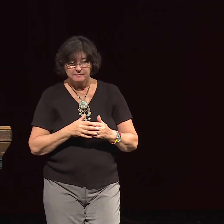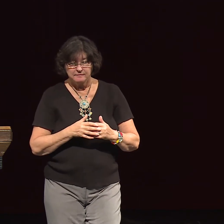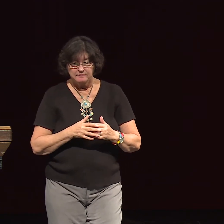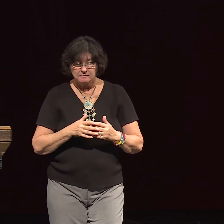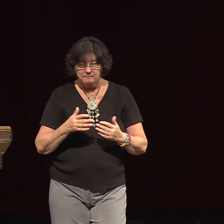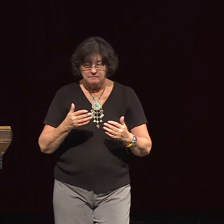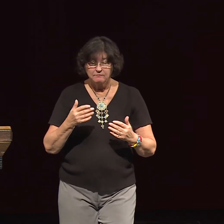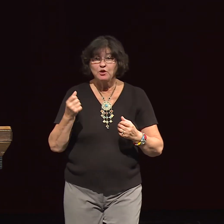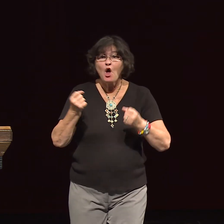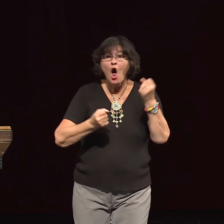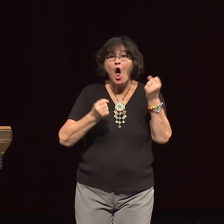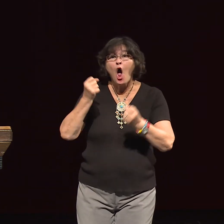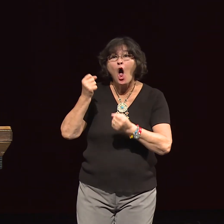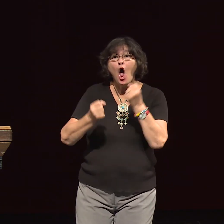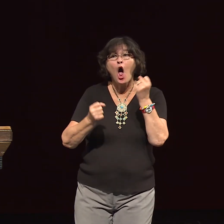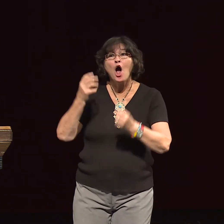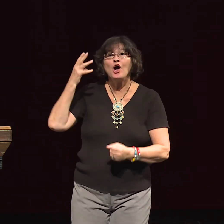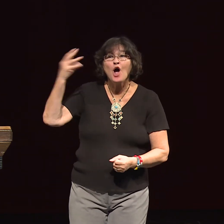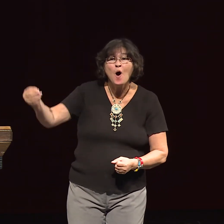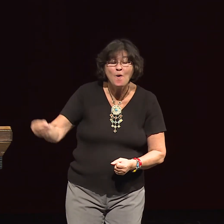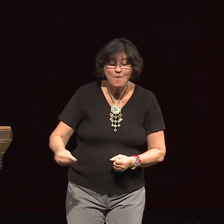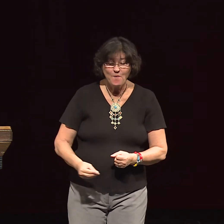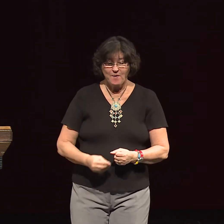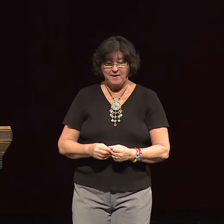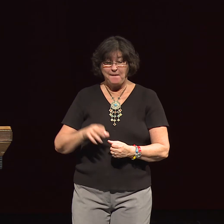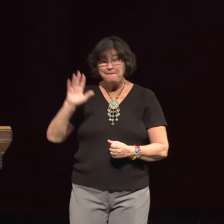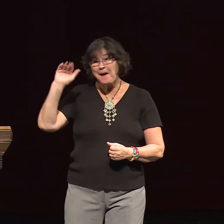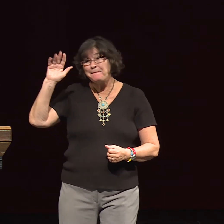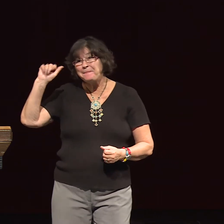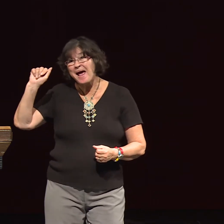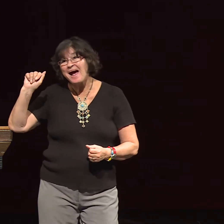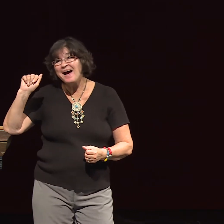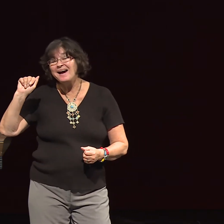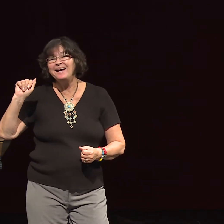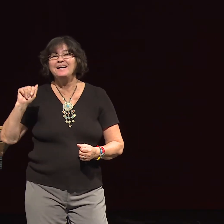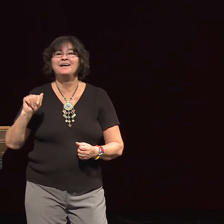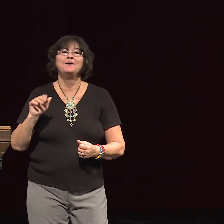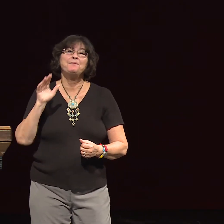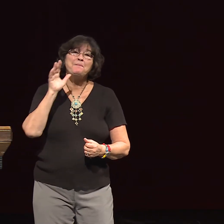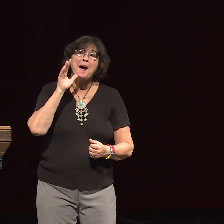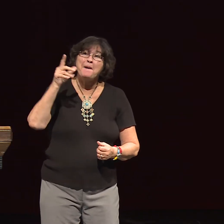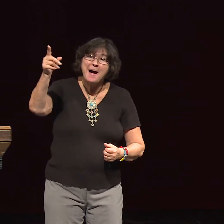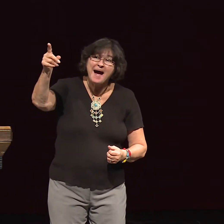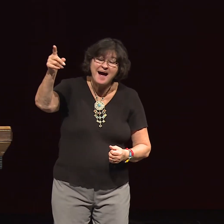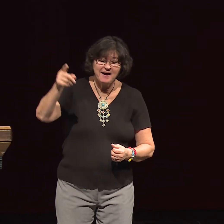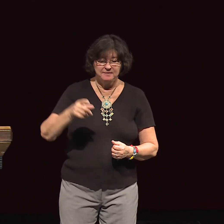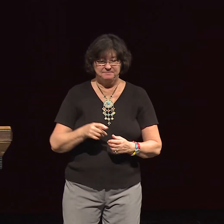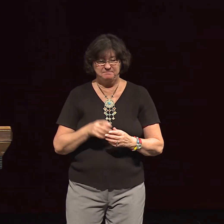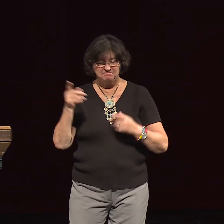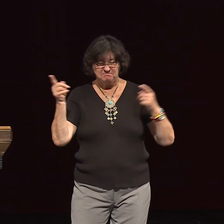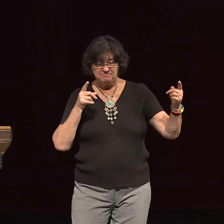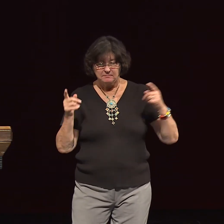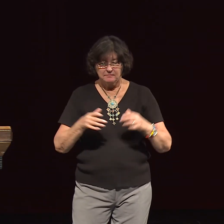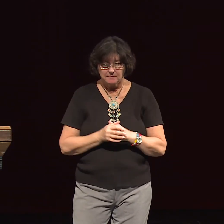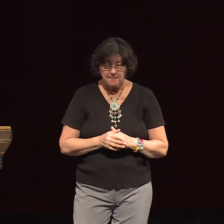or, "Baby sleep," or, "Car go," or, "Bye-bye," and, "Mom," and point.